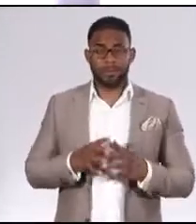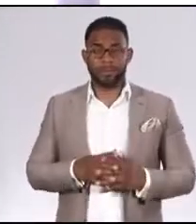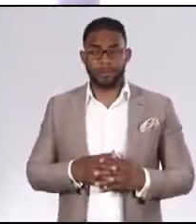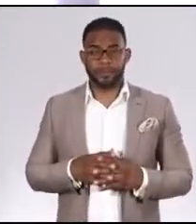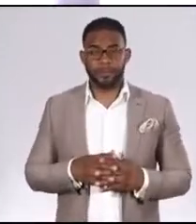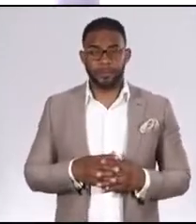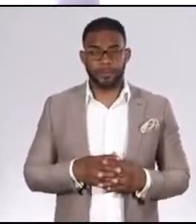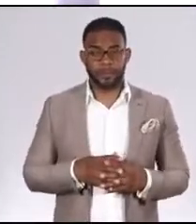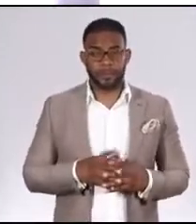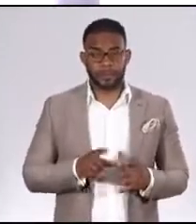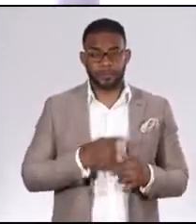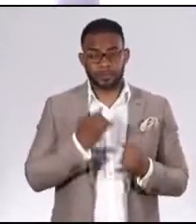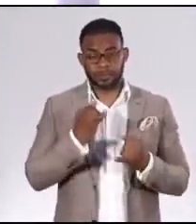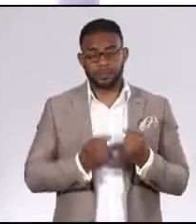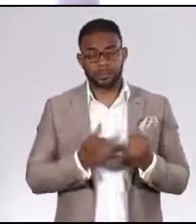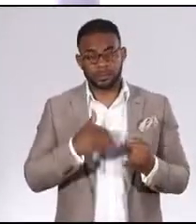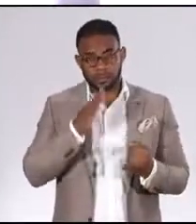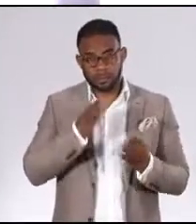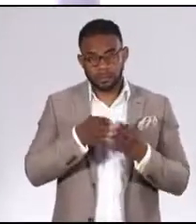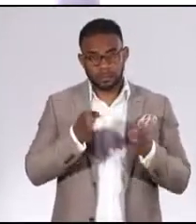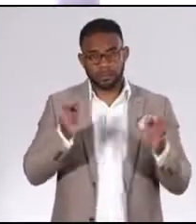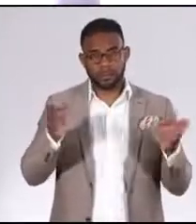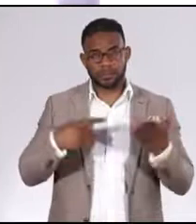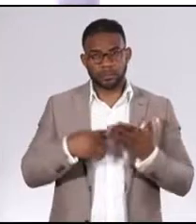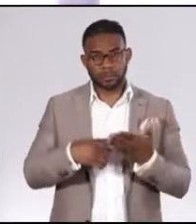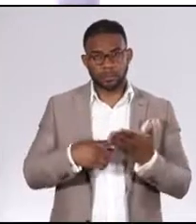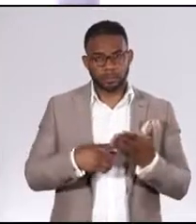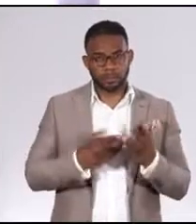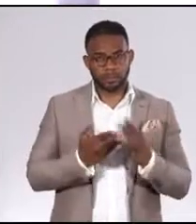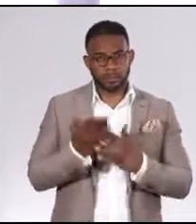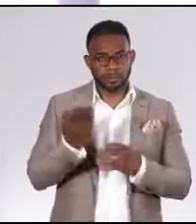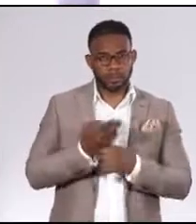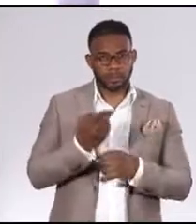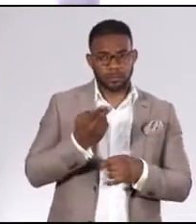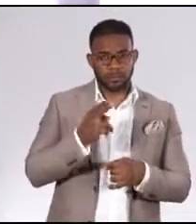And then finally, we're gonna broaden the discussion through use of polling questions.